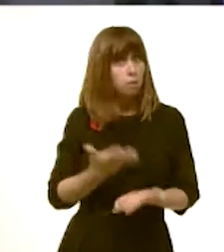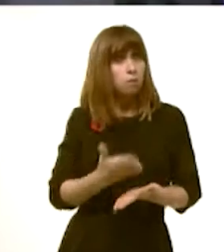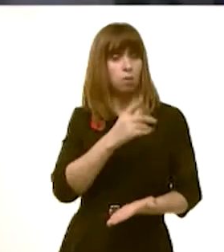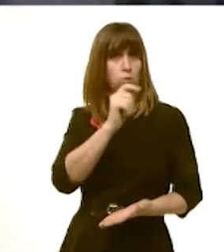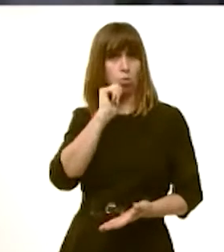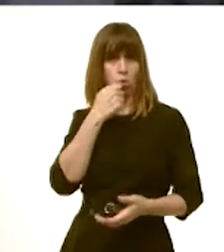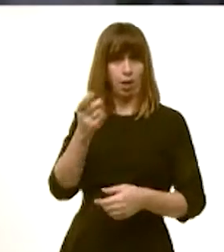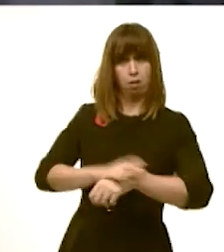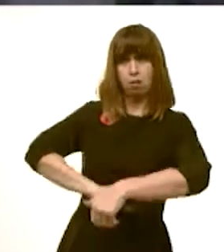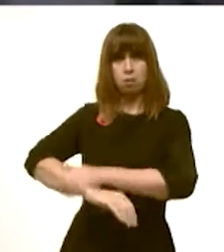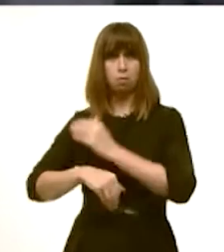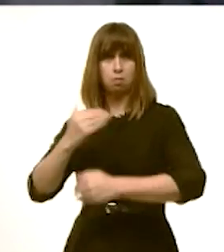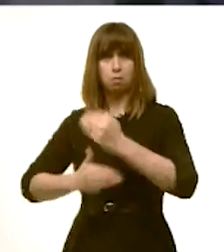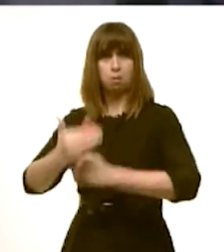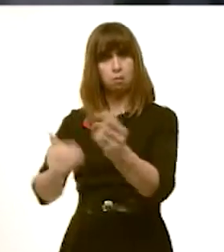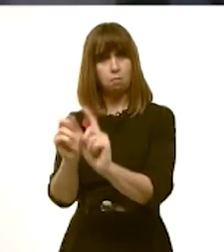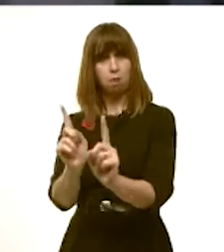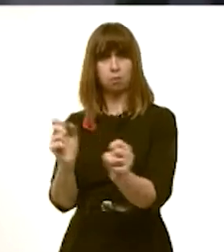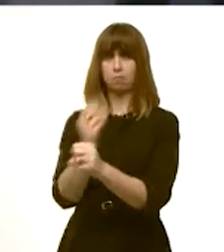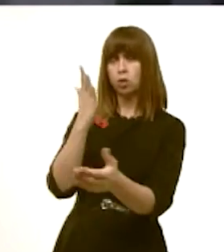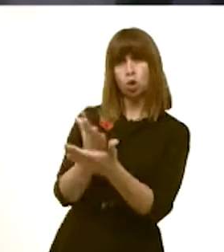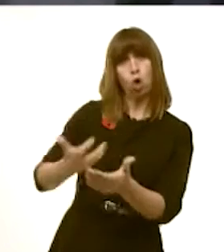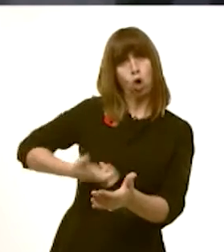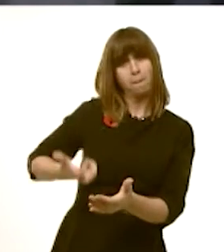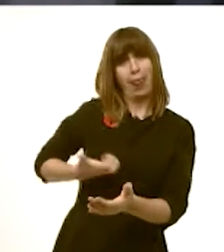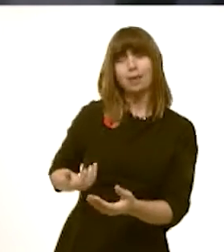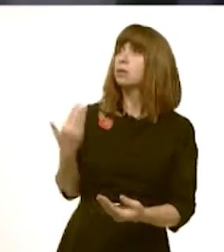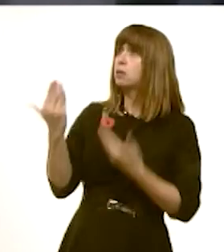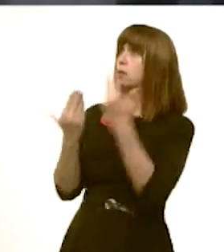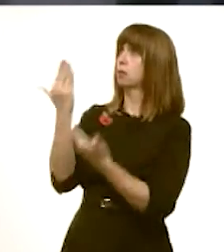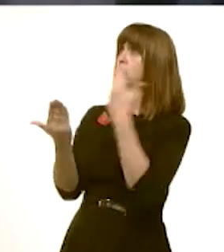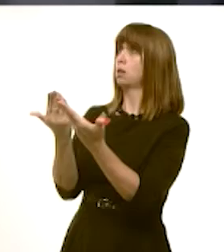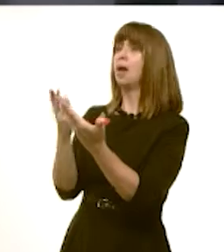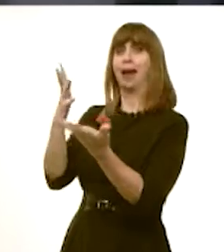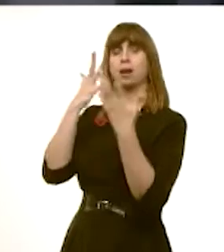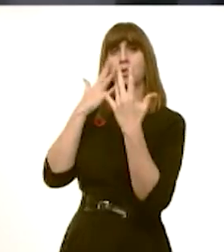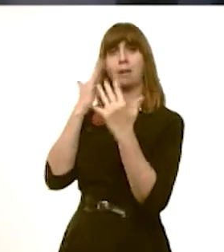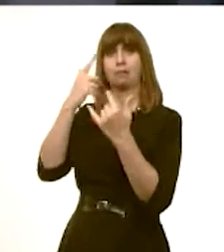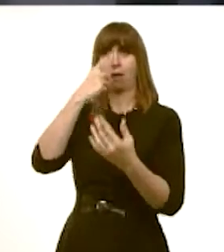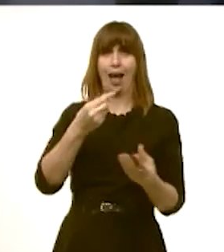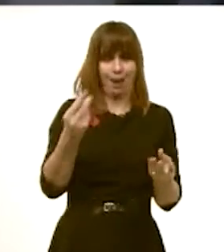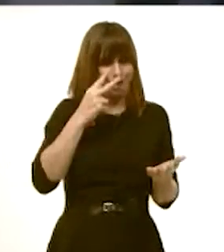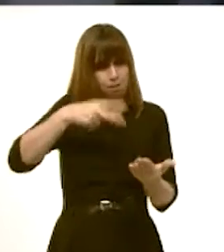of information that is within the complaints system is available and routinely accessed as part of the inspection regime?